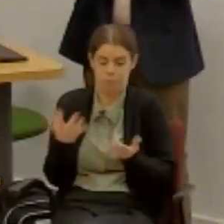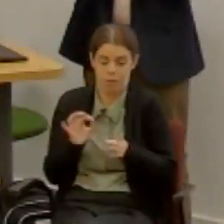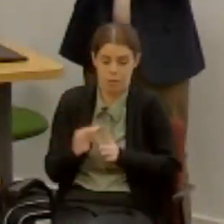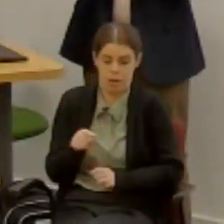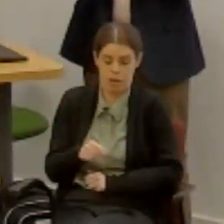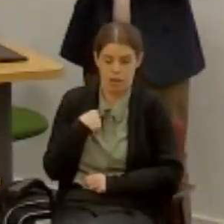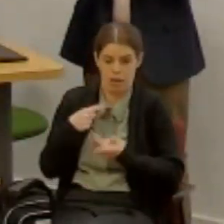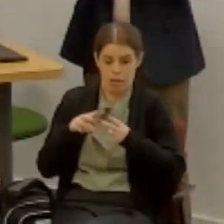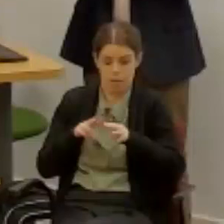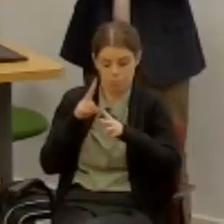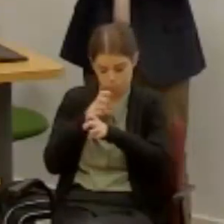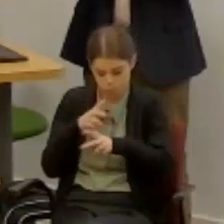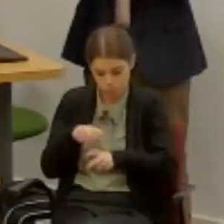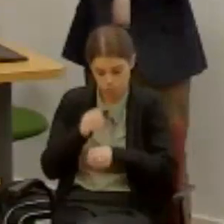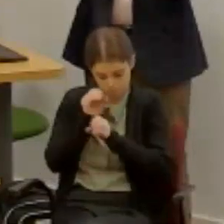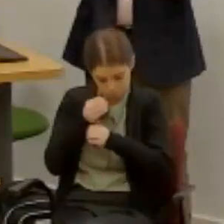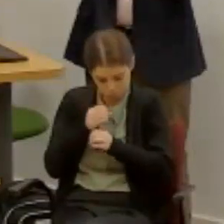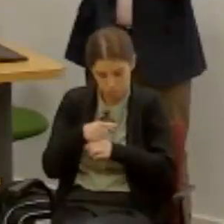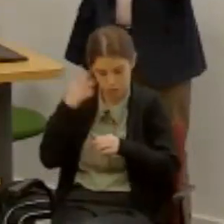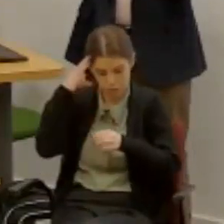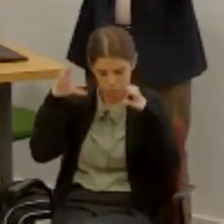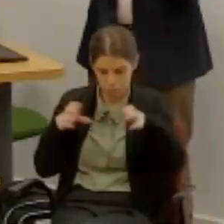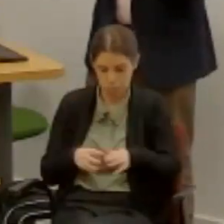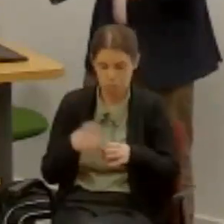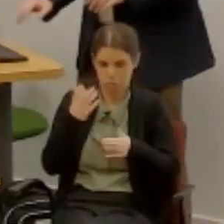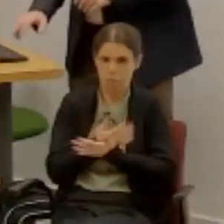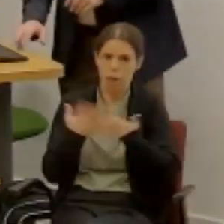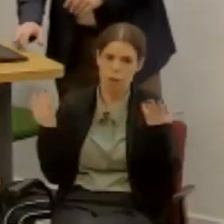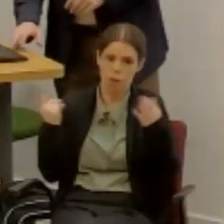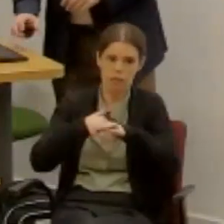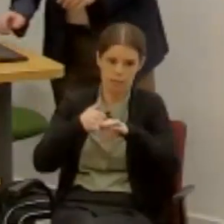if I were to look at their brains they would be ravaged with disease.